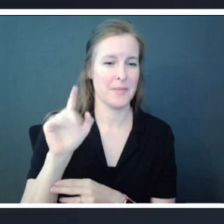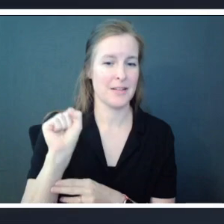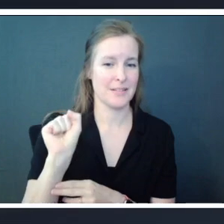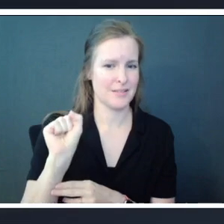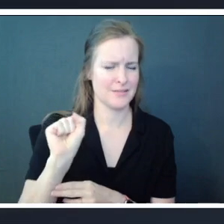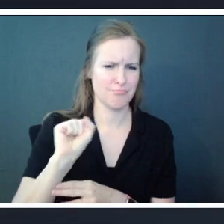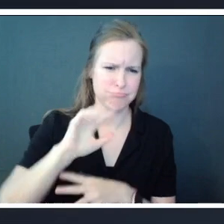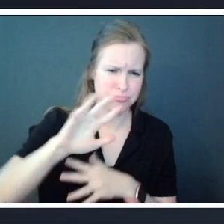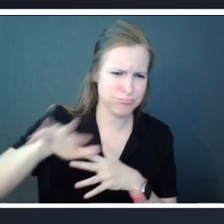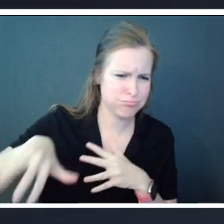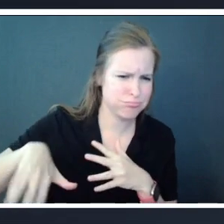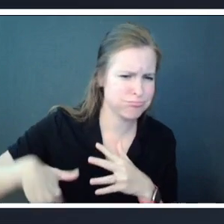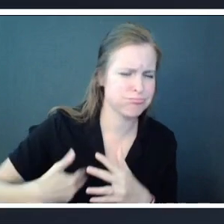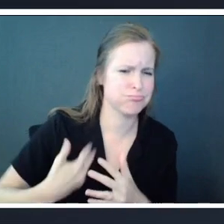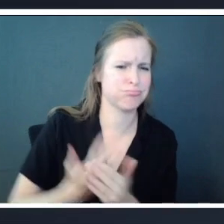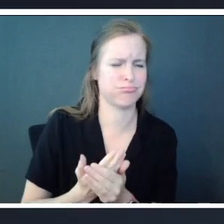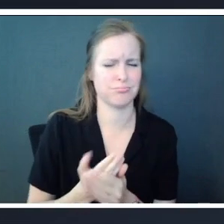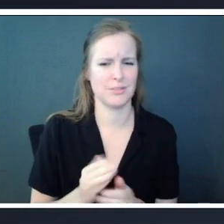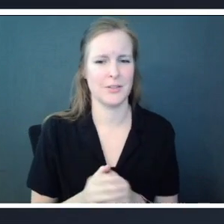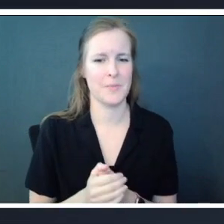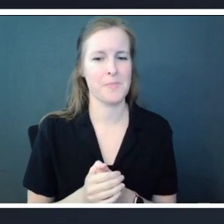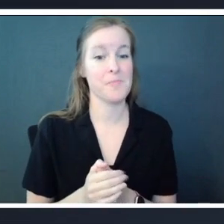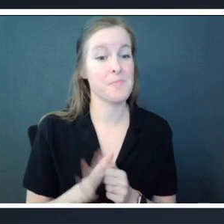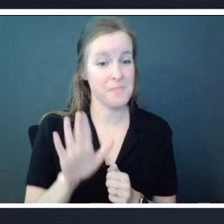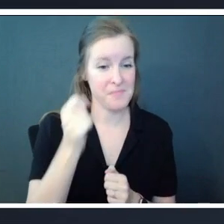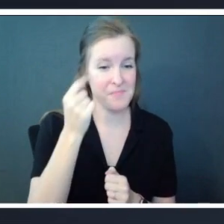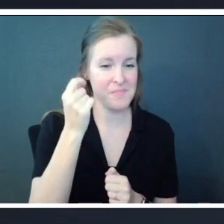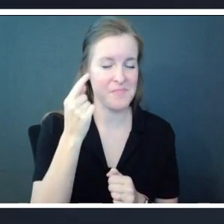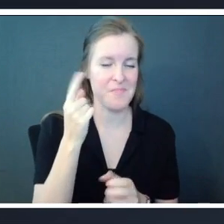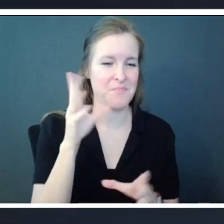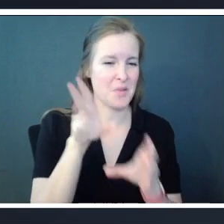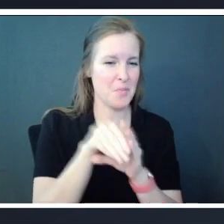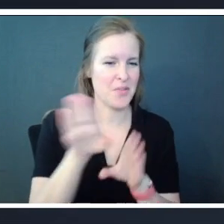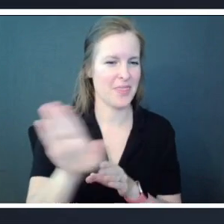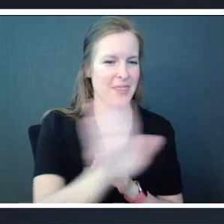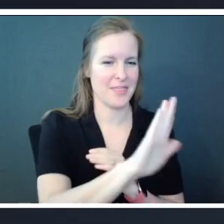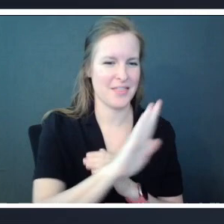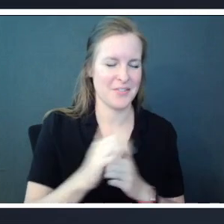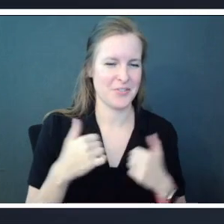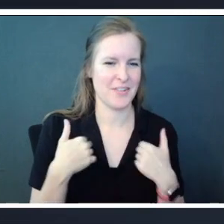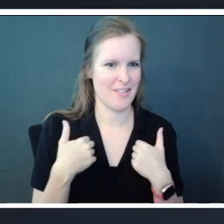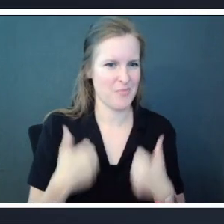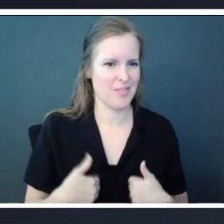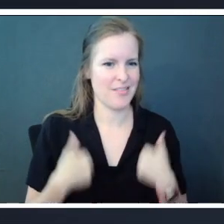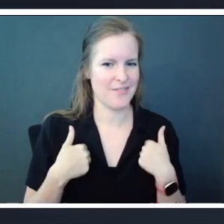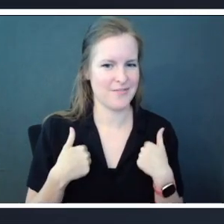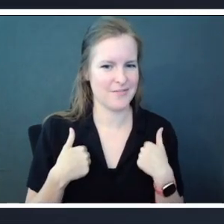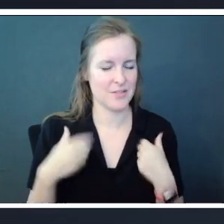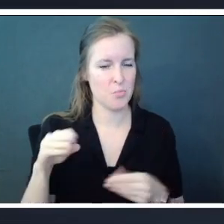are a part of all animals lives, including our own. They provide us with the food, water, air,